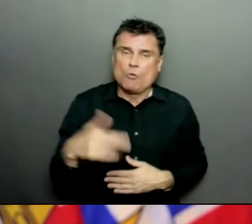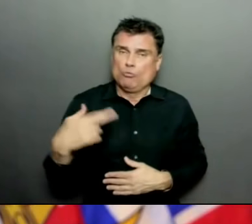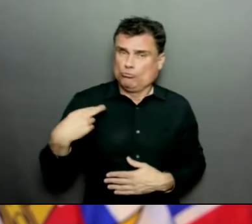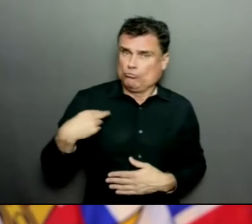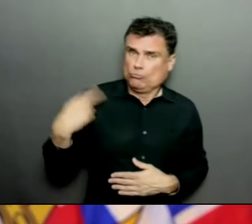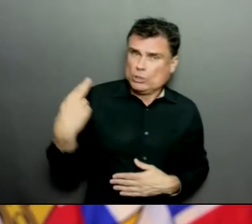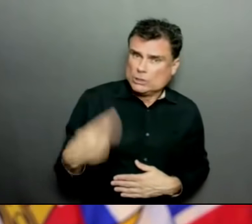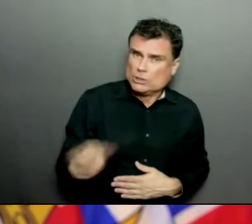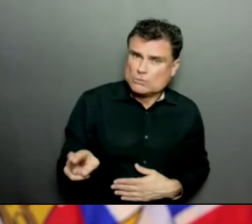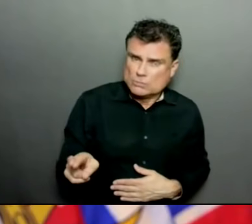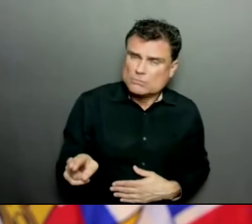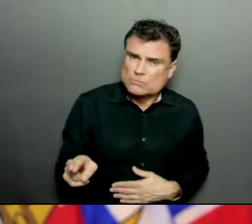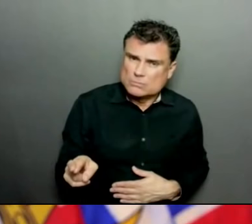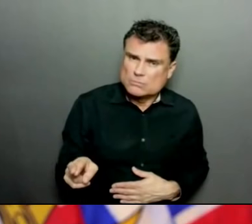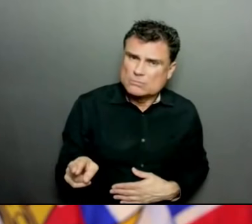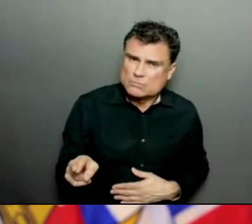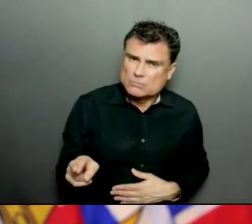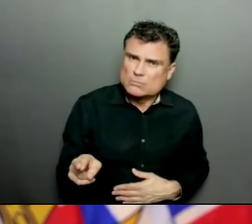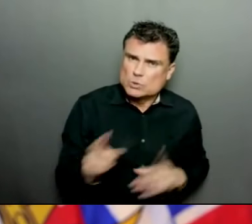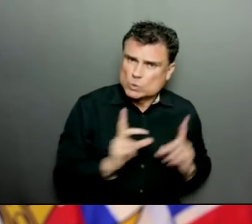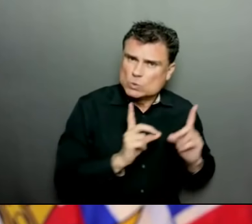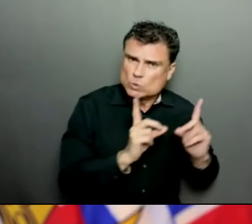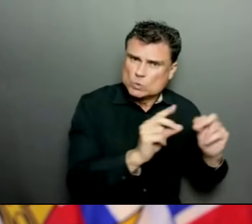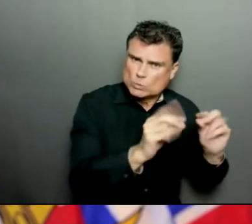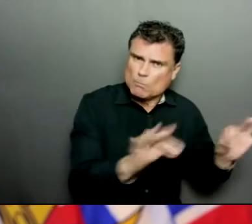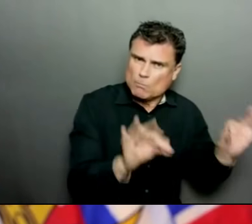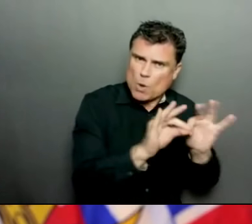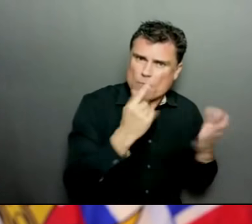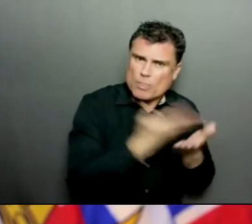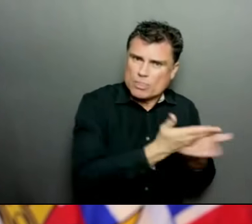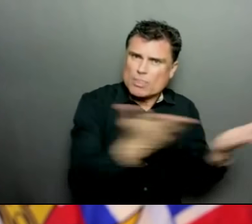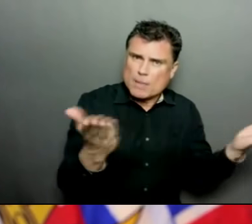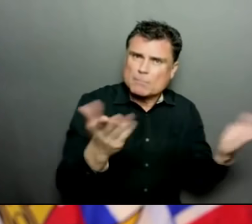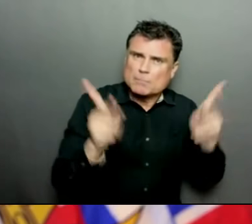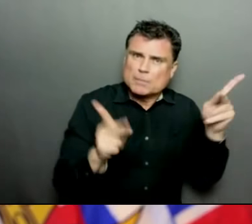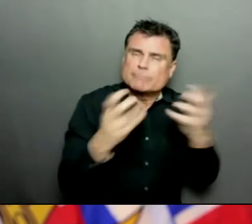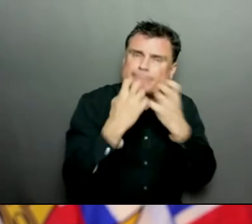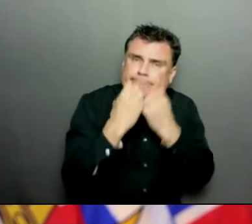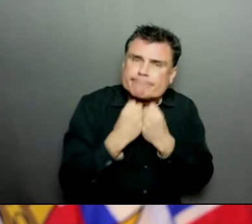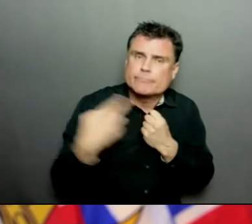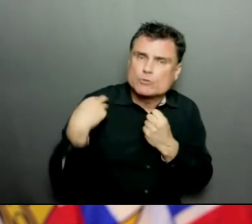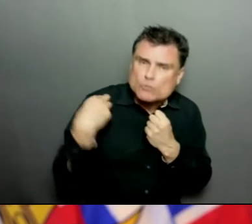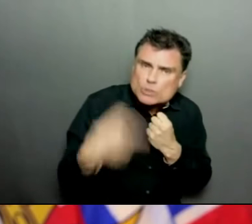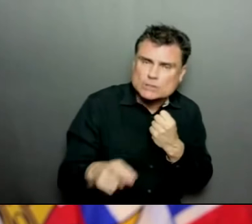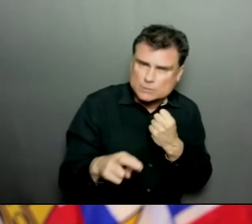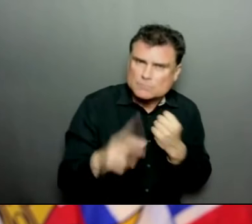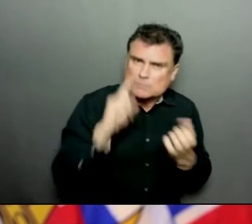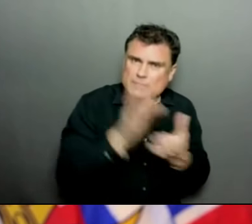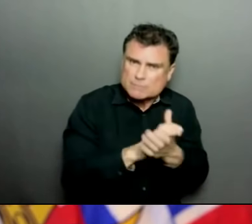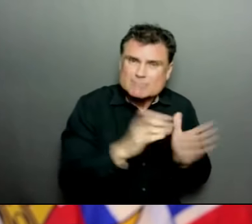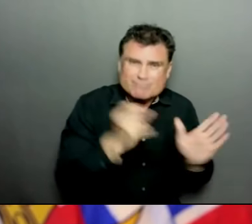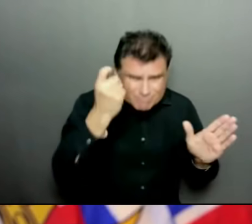support, right now in particular, more than ever. But we need to do it in a way that assay.